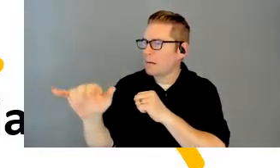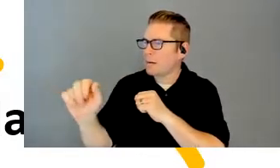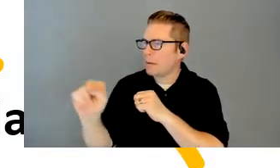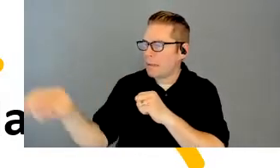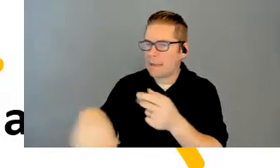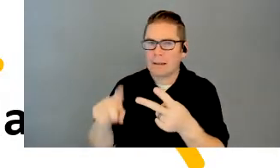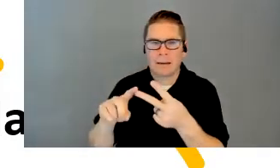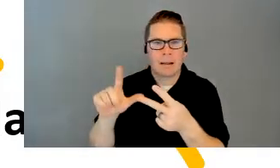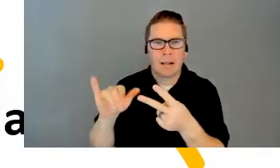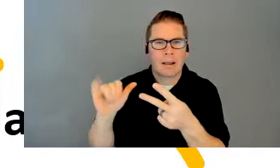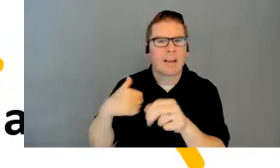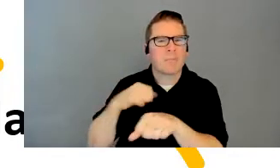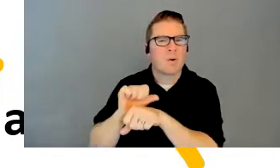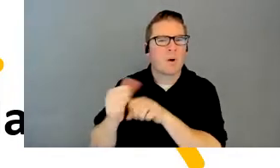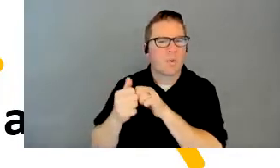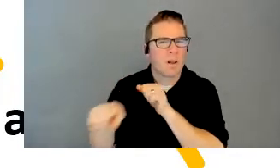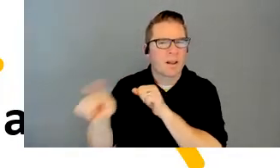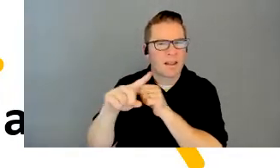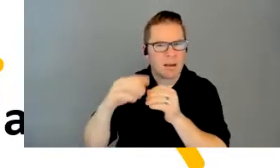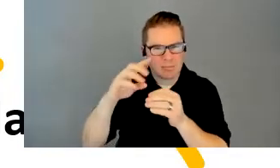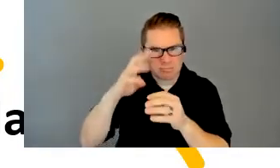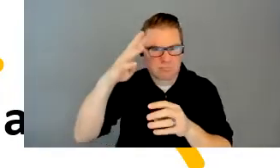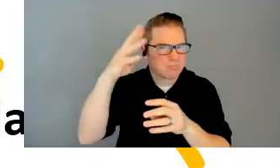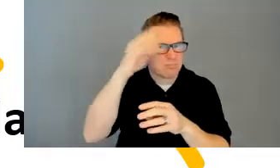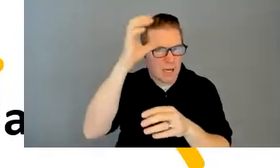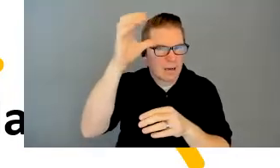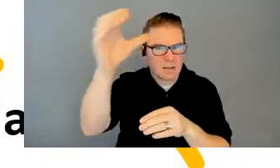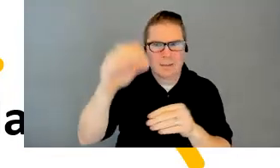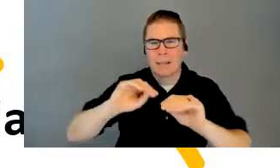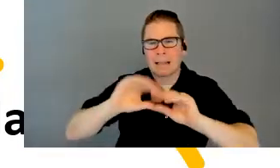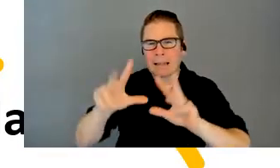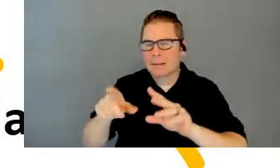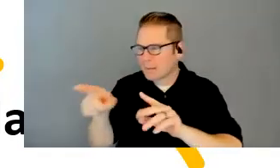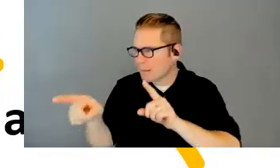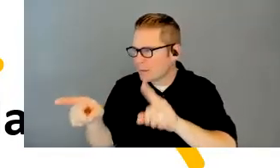it's obvious to me how much they care about you as faculty and how much